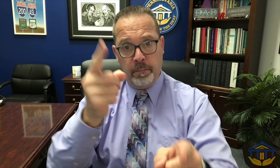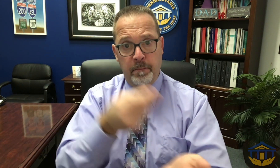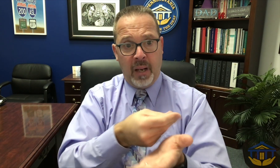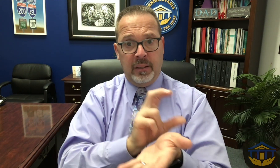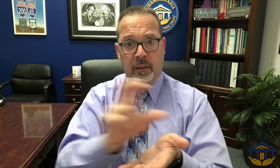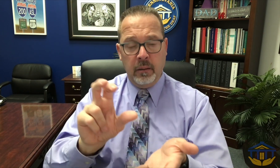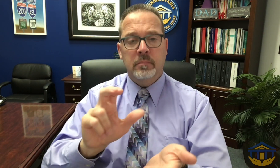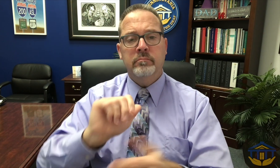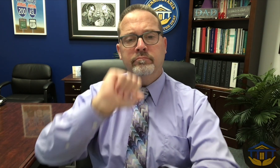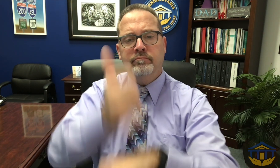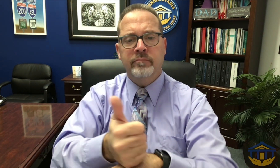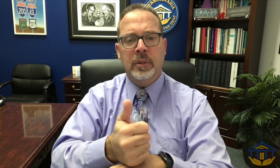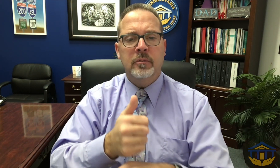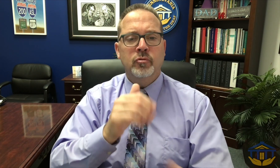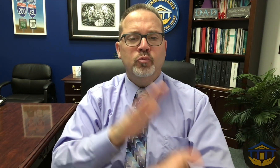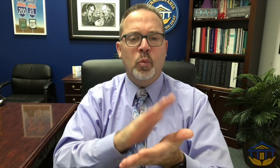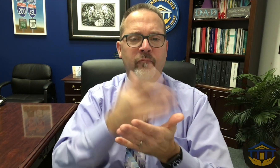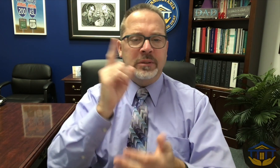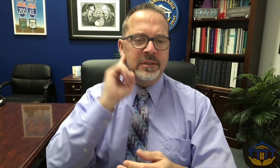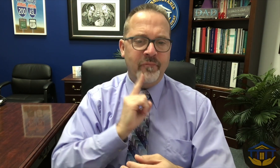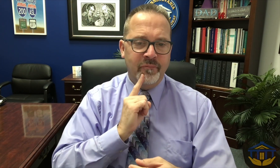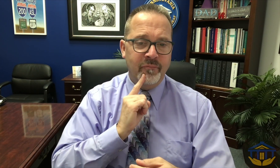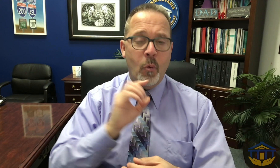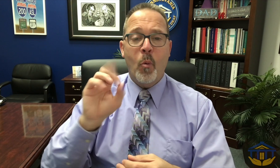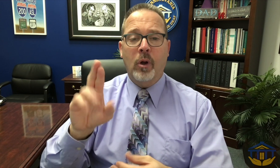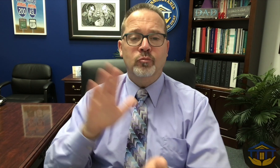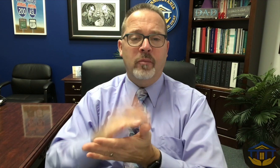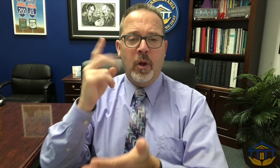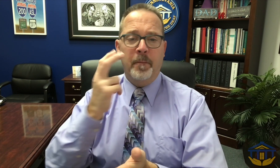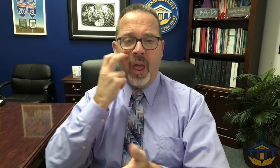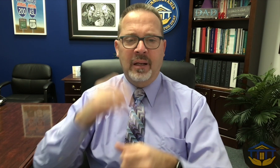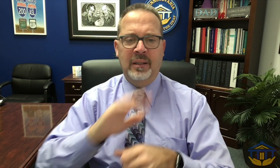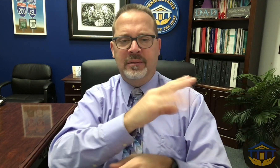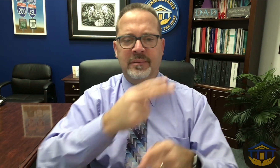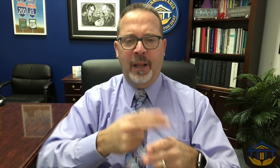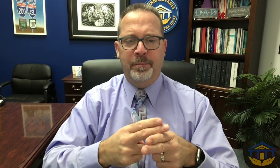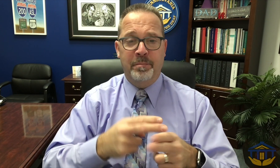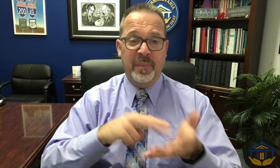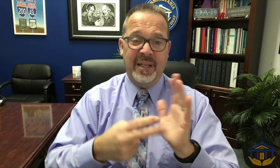left his wealth to be given to a school for the deaf or the school for the blind in his name.